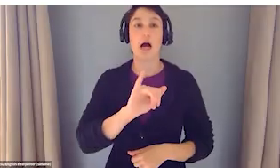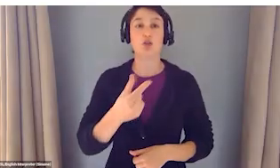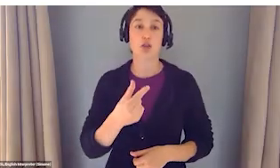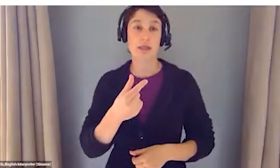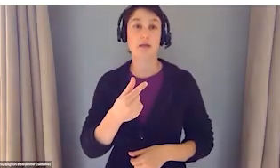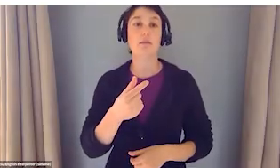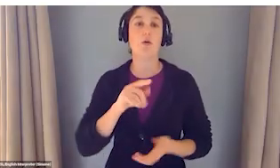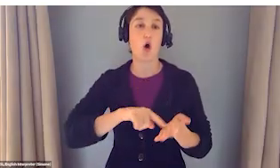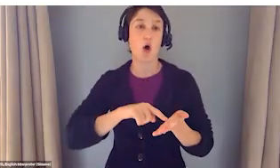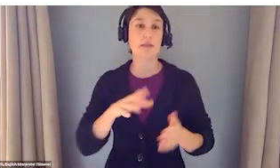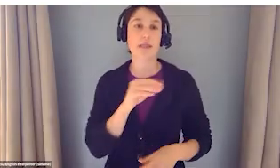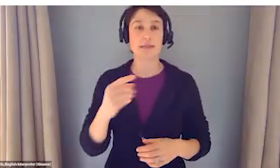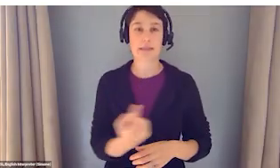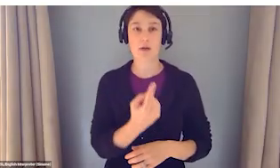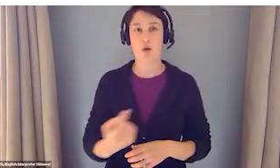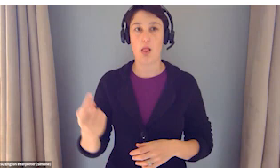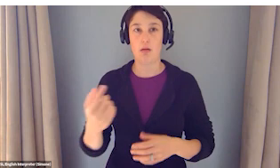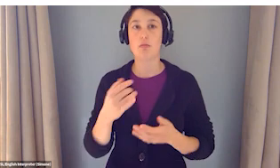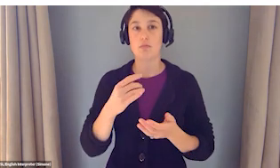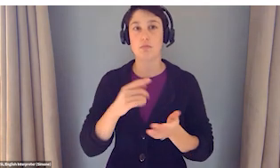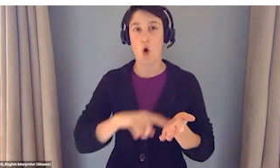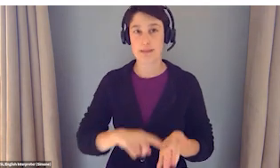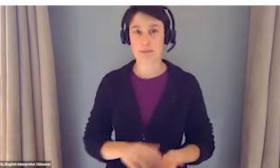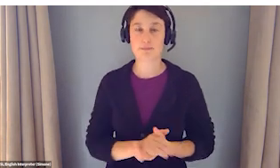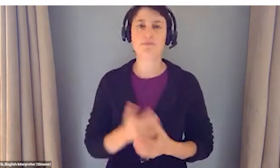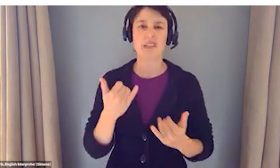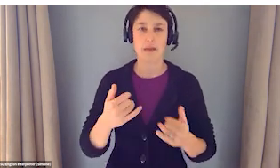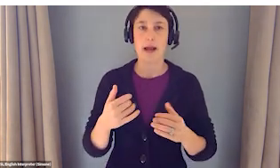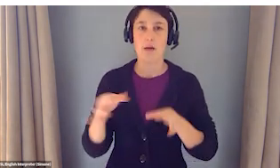Okay, so let's jump into unallowable costs. Let's just cut right to it.